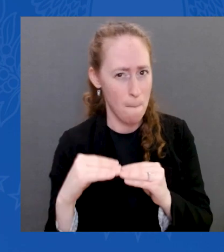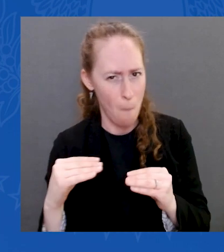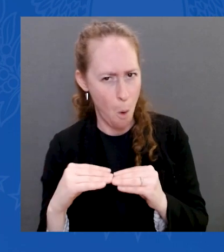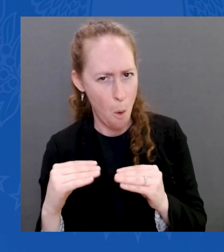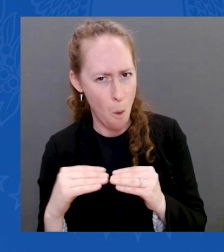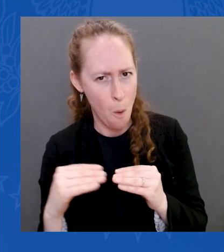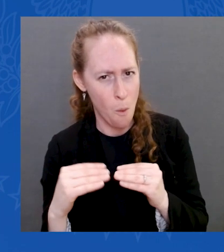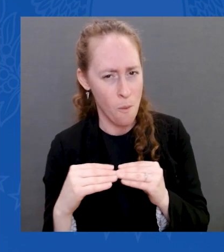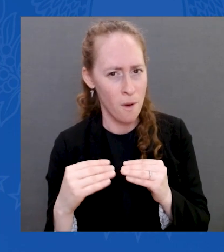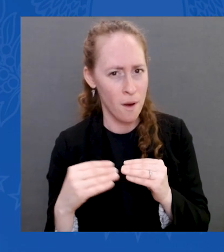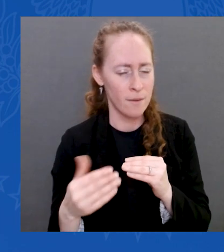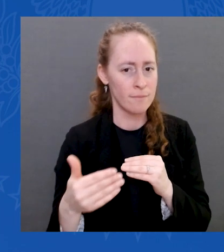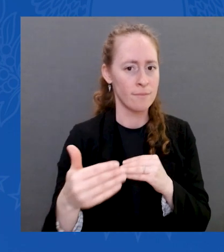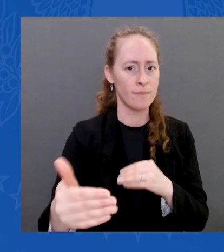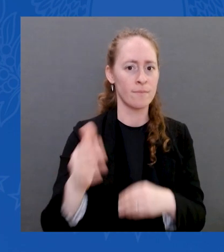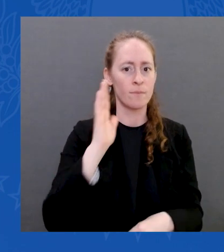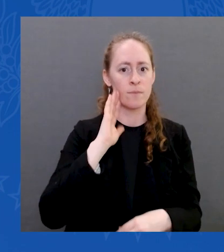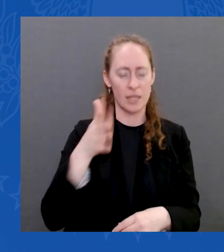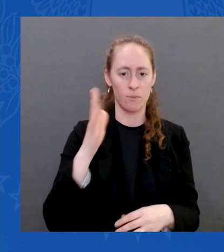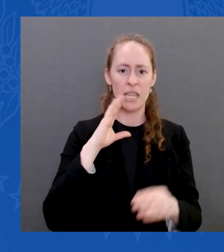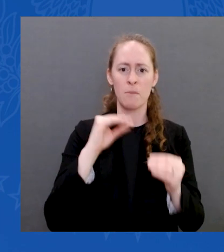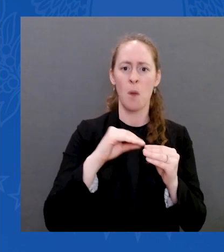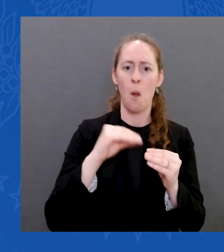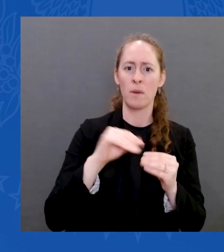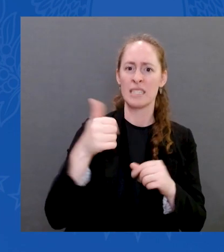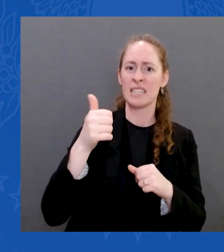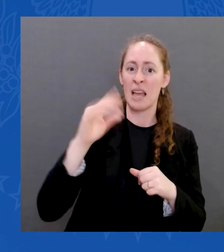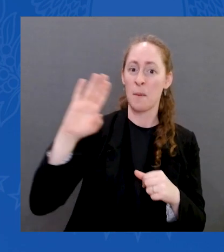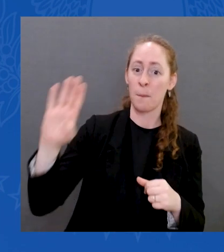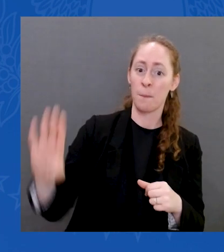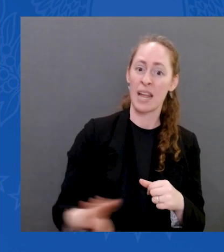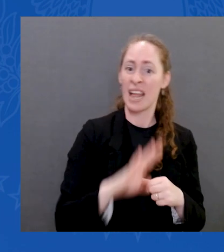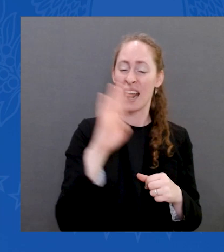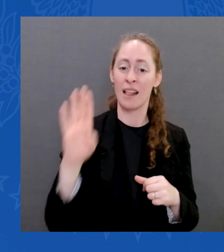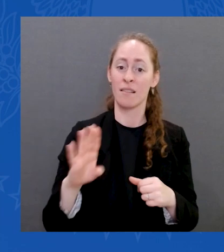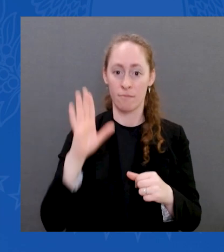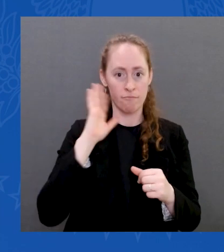with the goal of doubling the number of social workers, school counselors, and school nurses in K through 12.